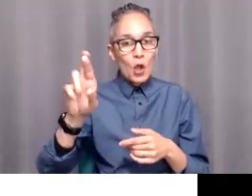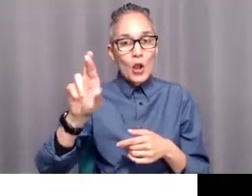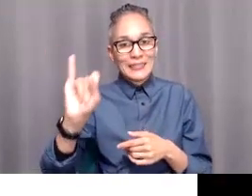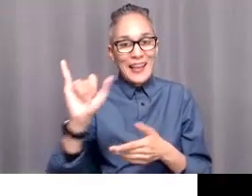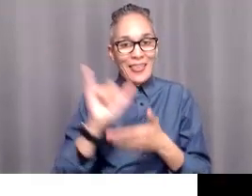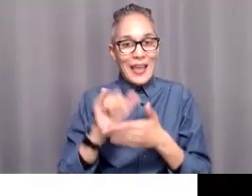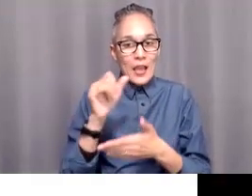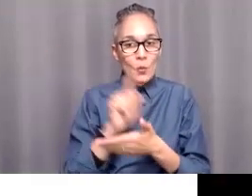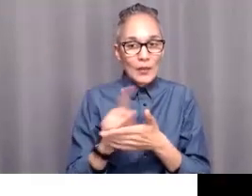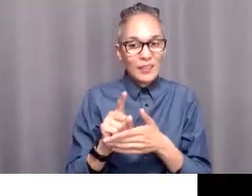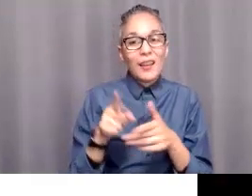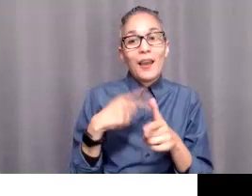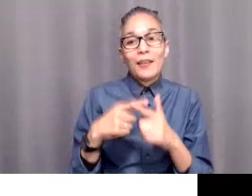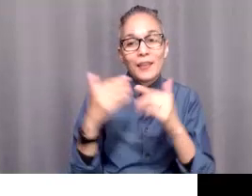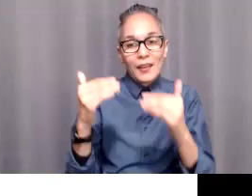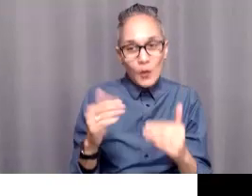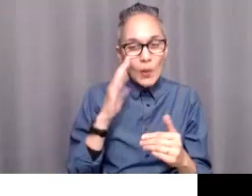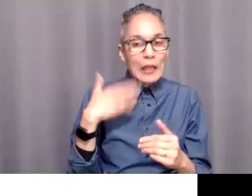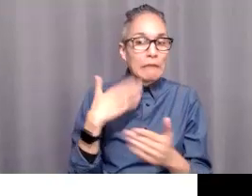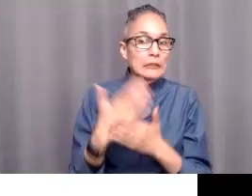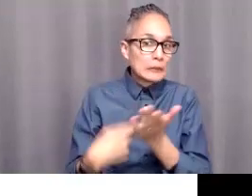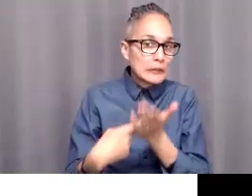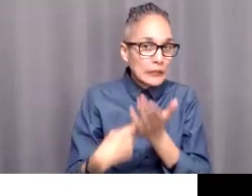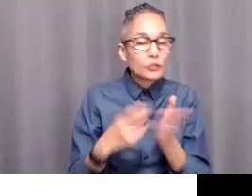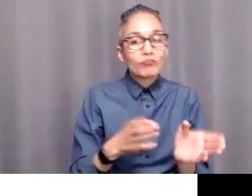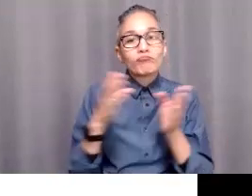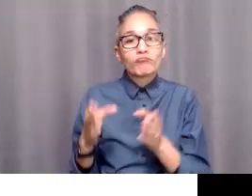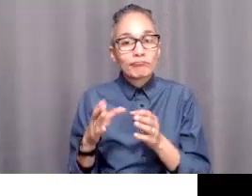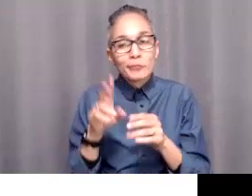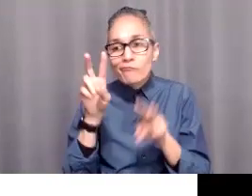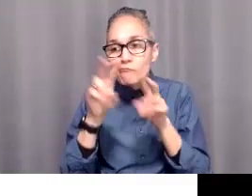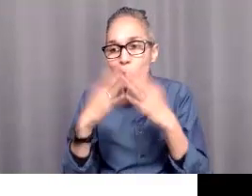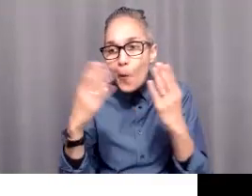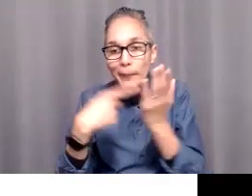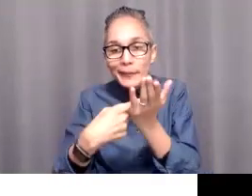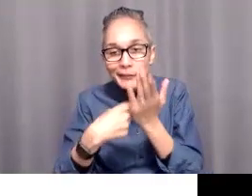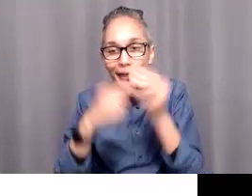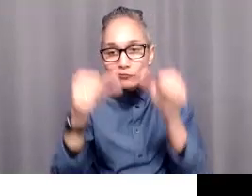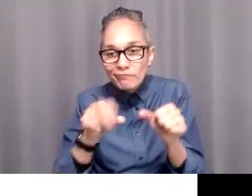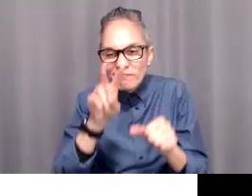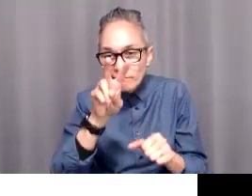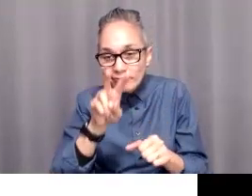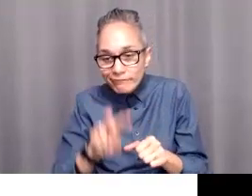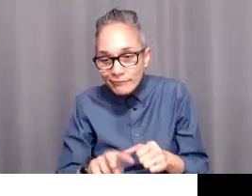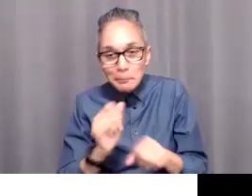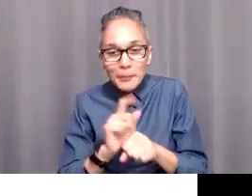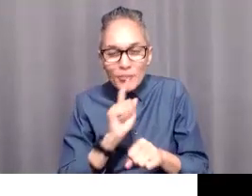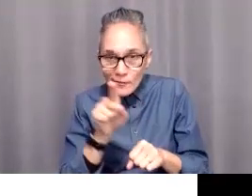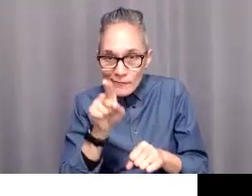Then they're probably going to go to some discussions as the next easiest thing is to open up a few discussions, look and just make sure that you're in there.